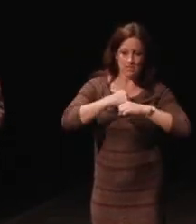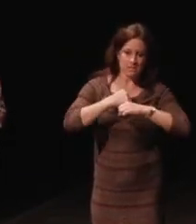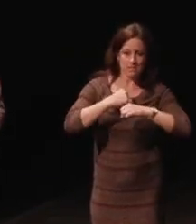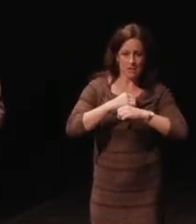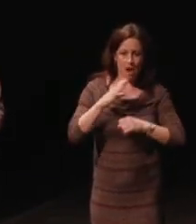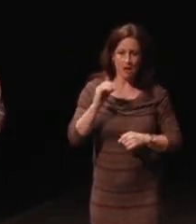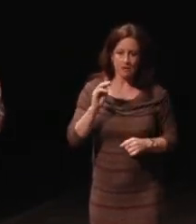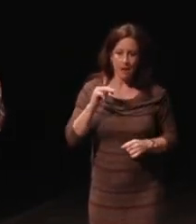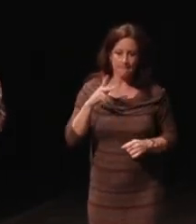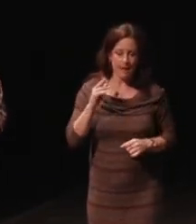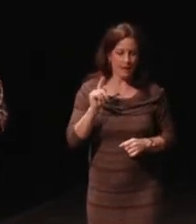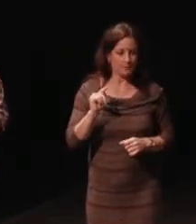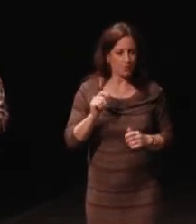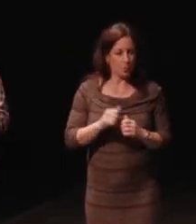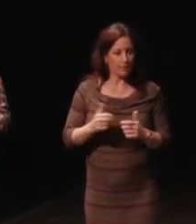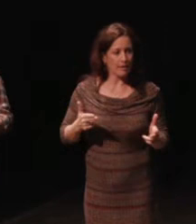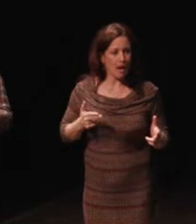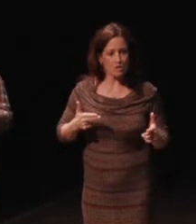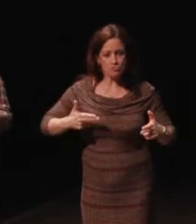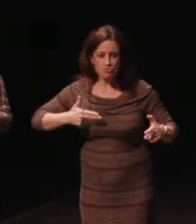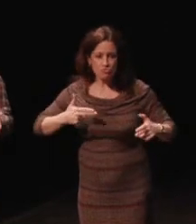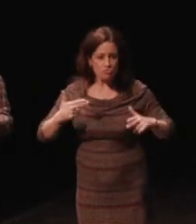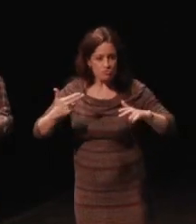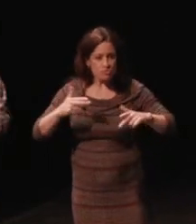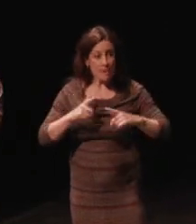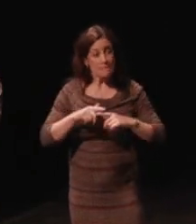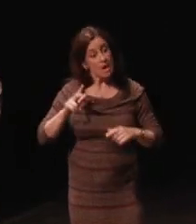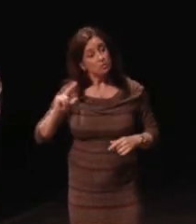but there's also a lot of driving around and they're intermixed.